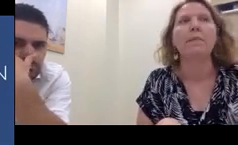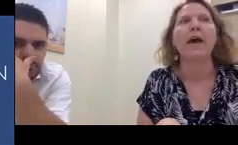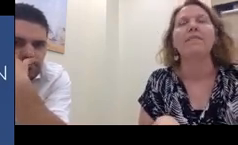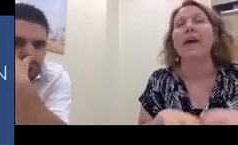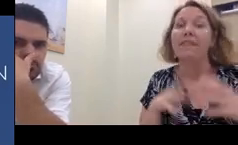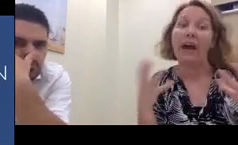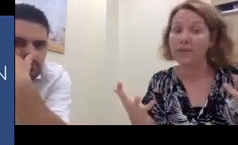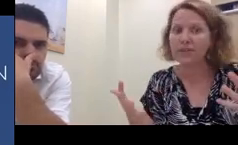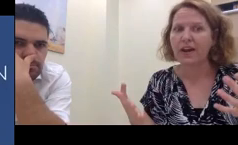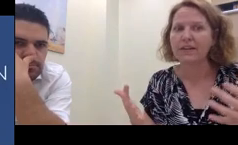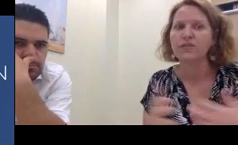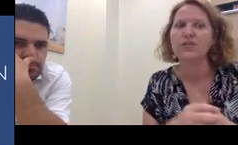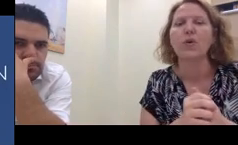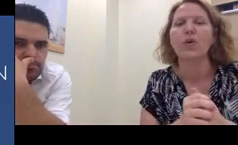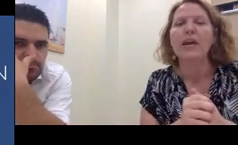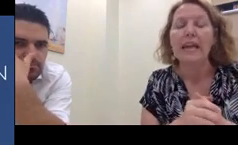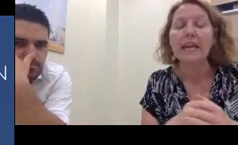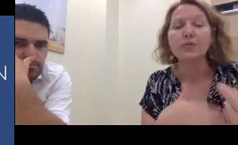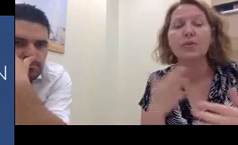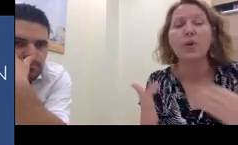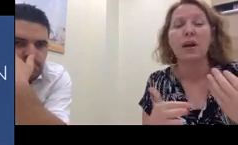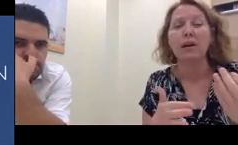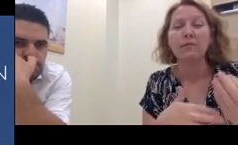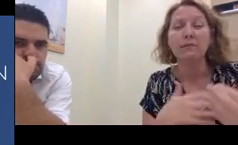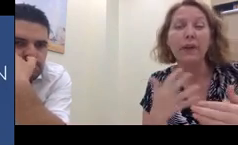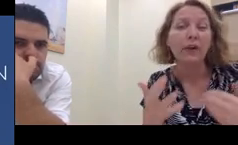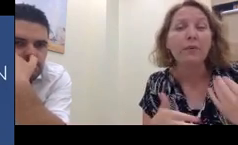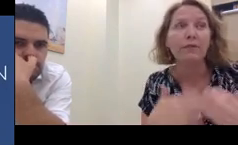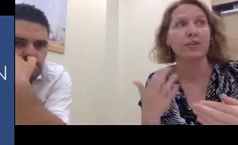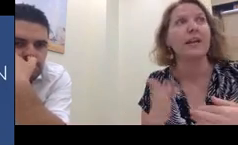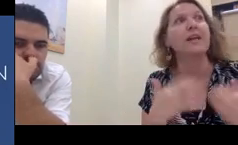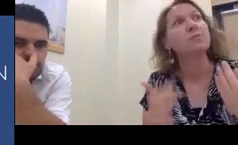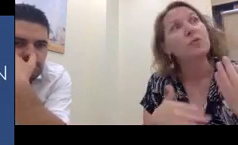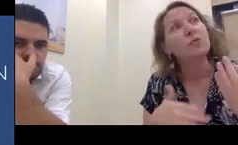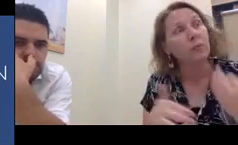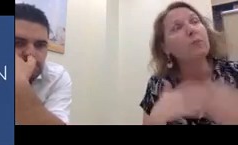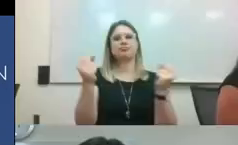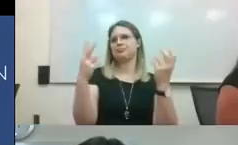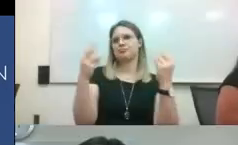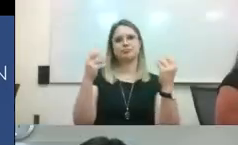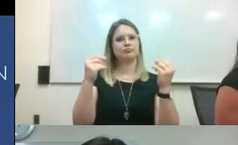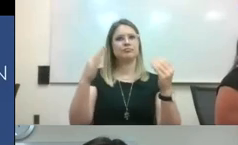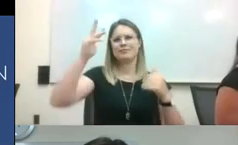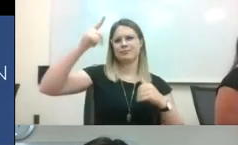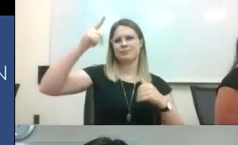And that that was the challenge. So, any students who are very proficient and had to move and we're moving quickly through this,